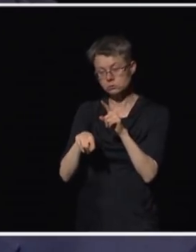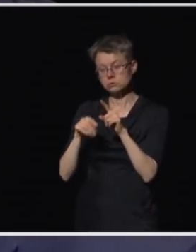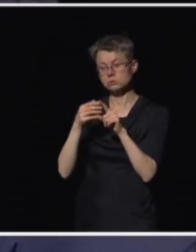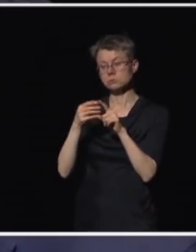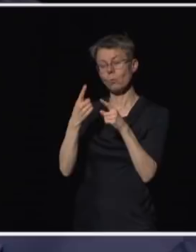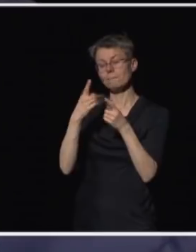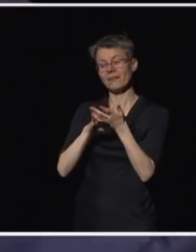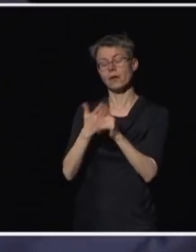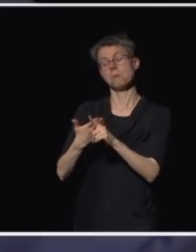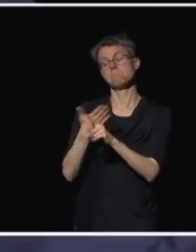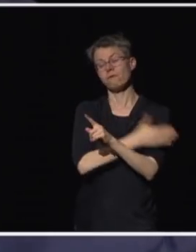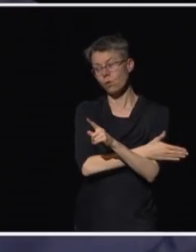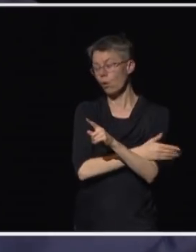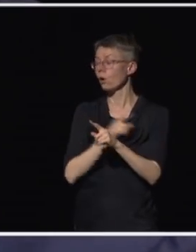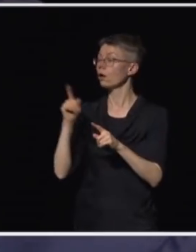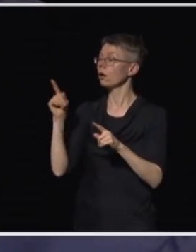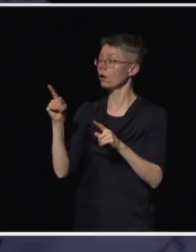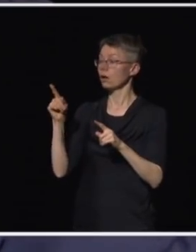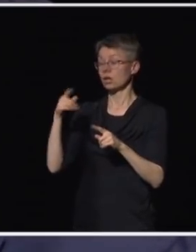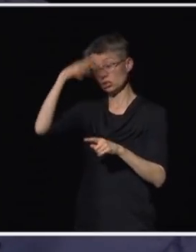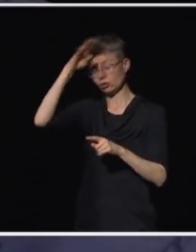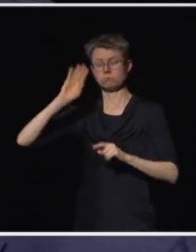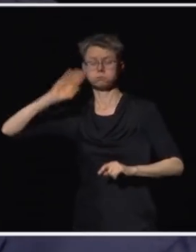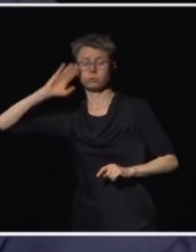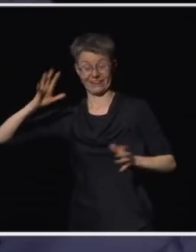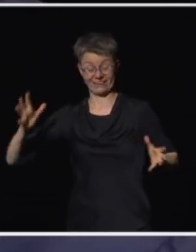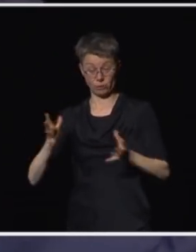to these, you know, deputies in New York where he literally encouraged them when they arrested people